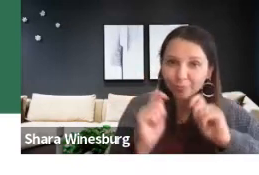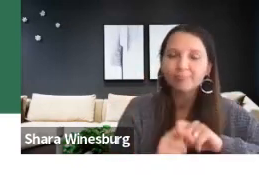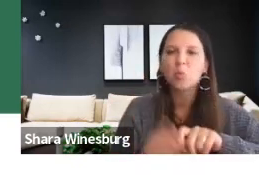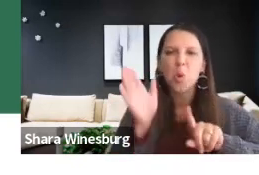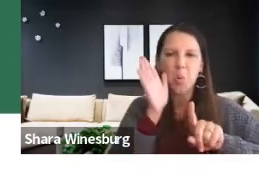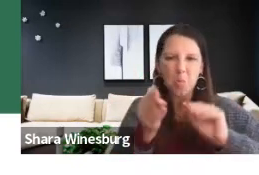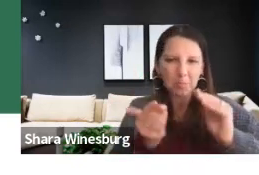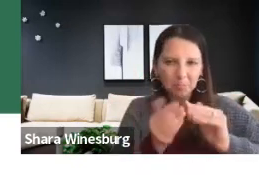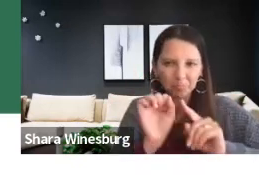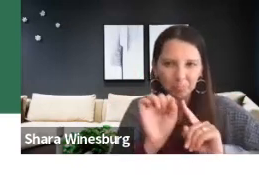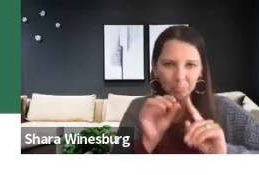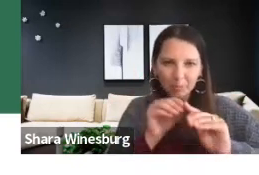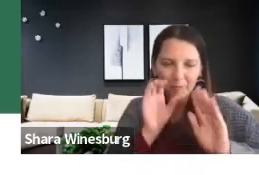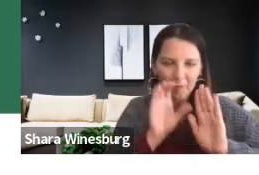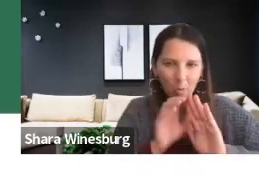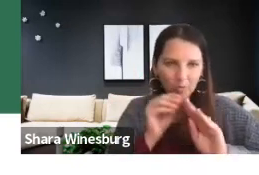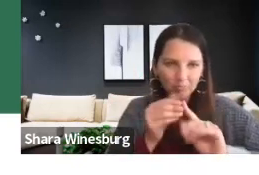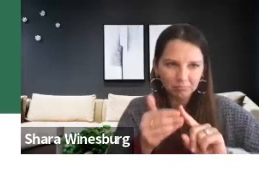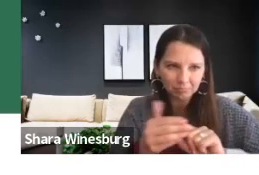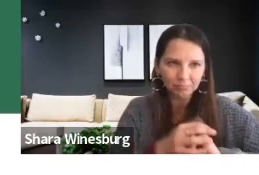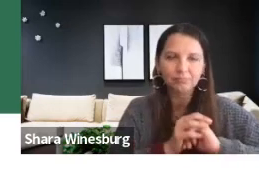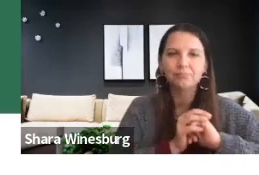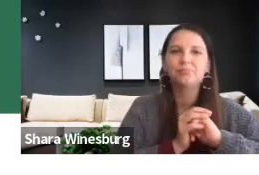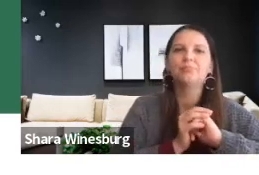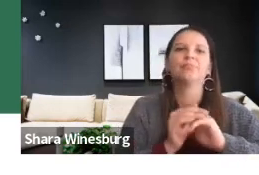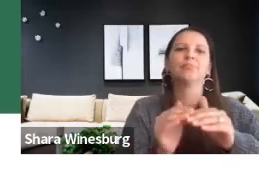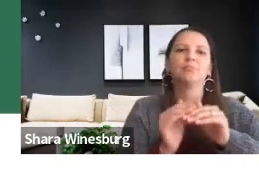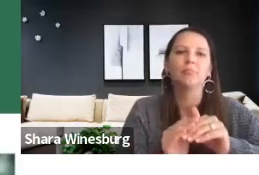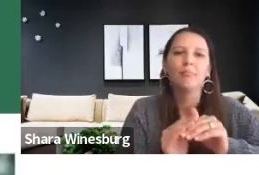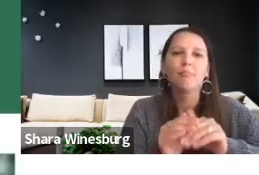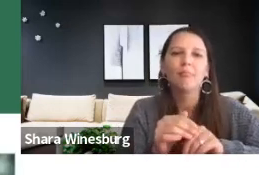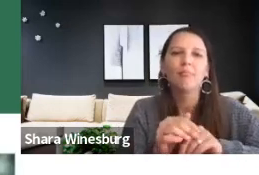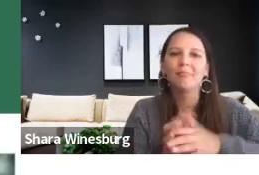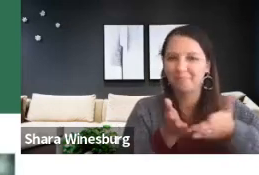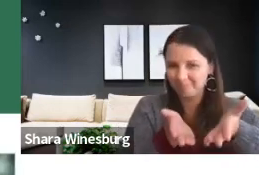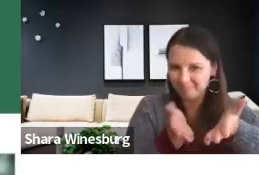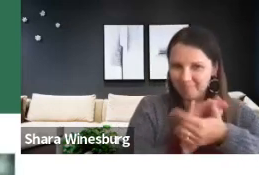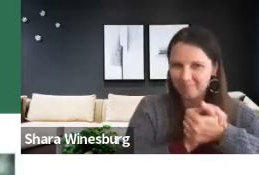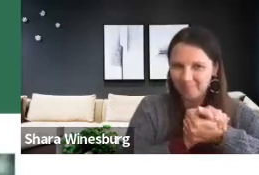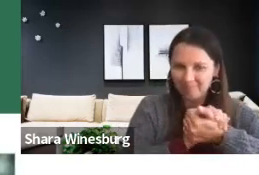with the ASL mentors, and we'll show their headshots. Here we go.